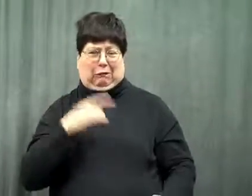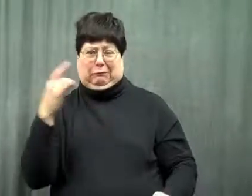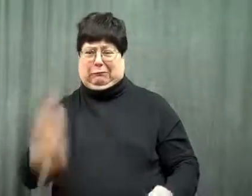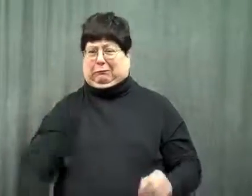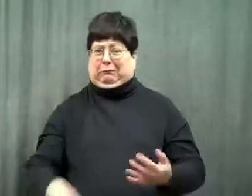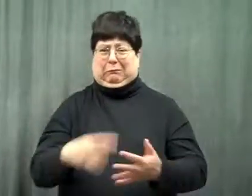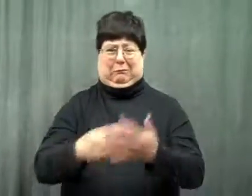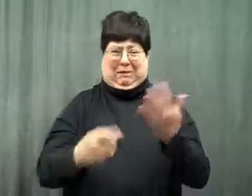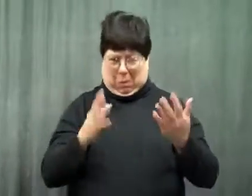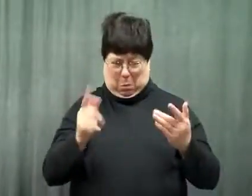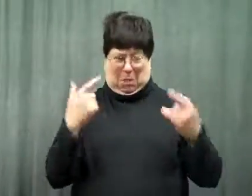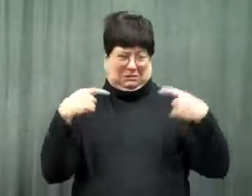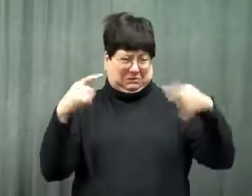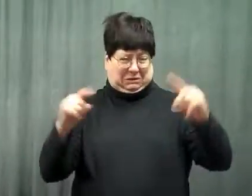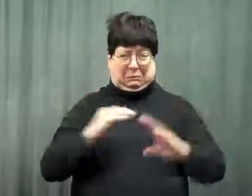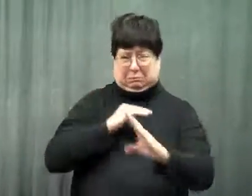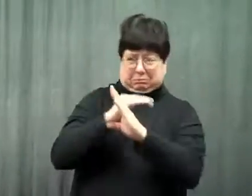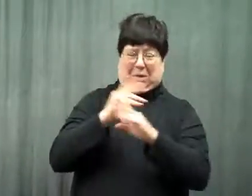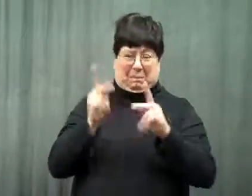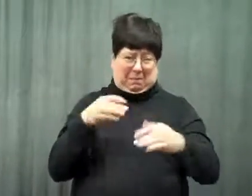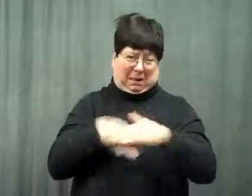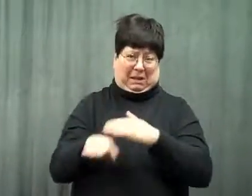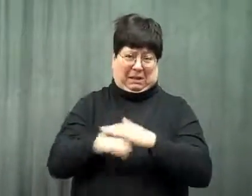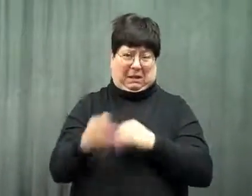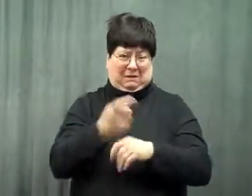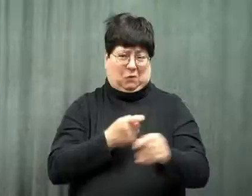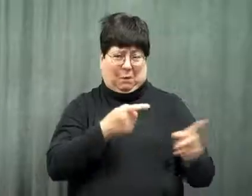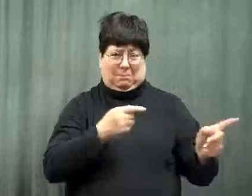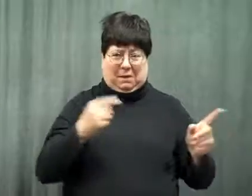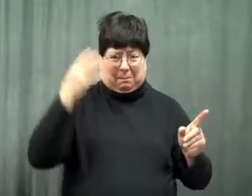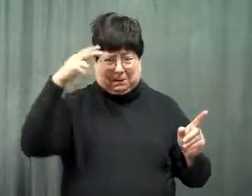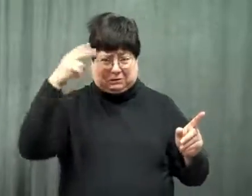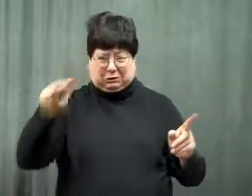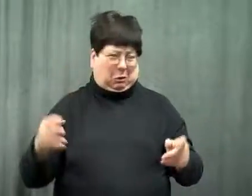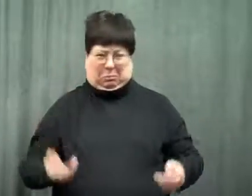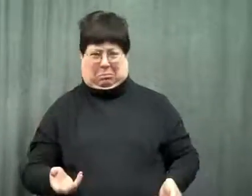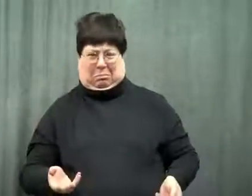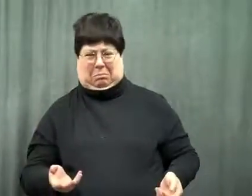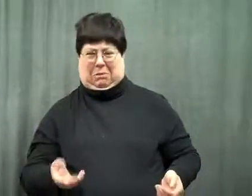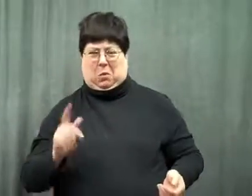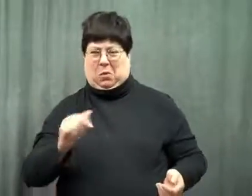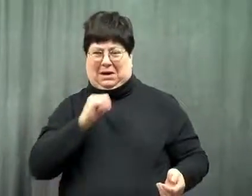' I don't like it and I don't think it will keep people from crossing from Mexico.